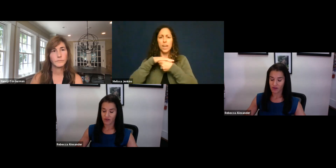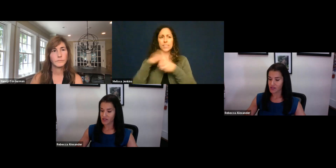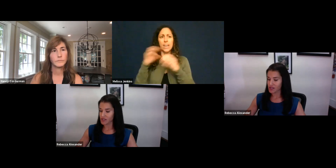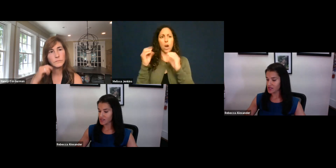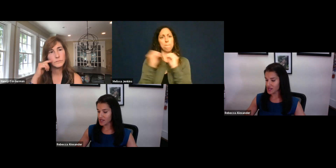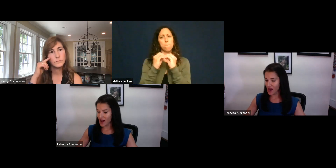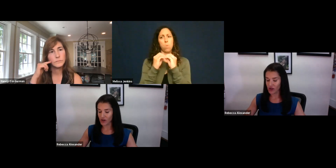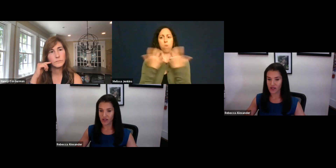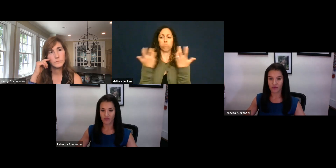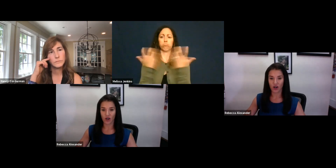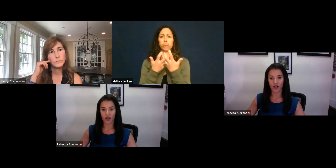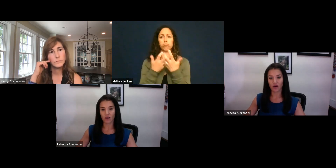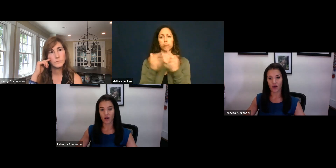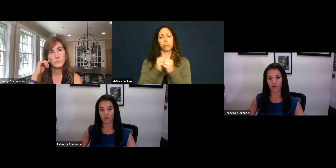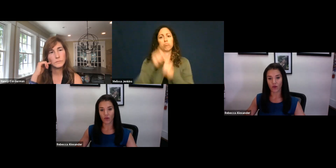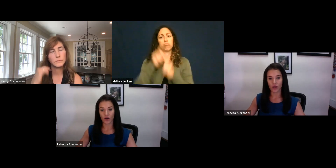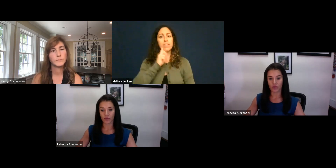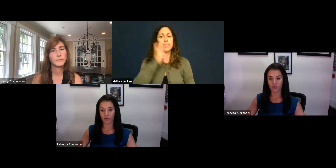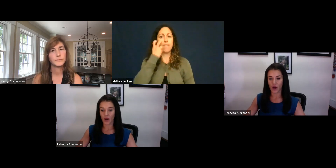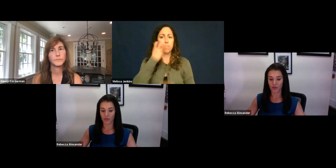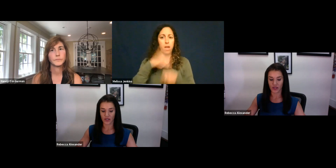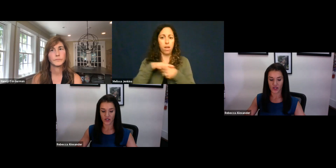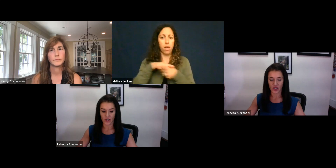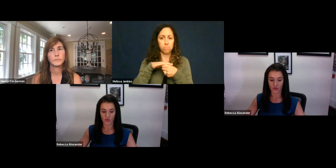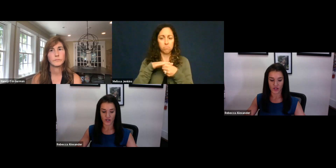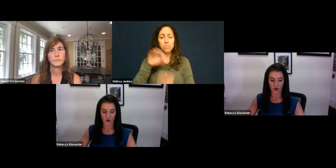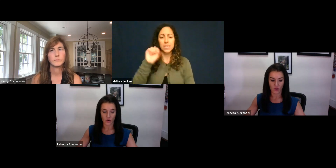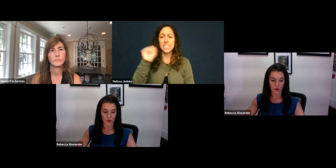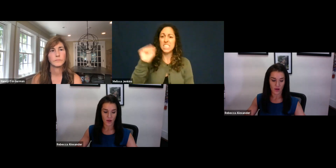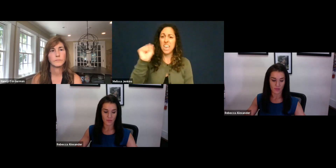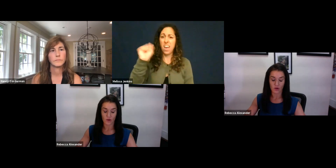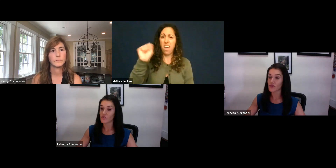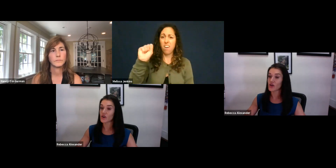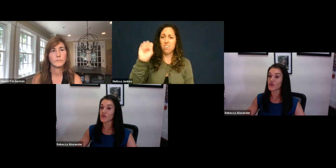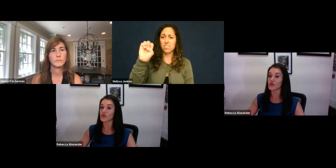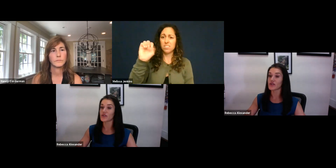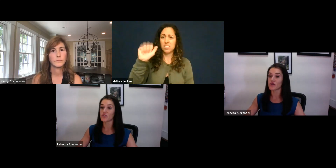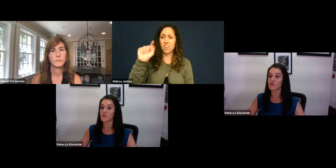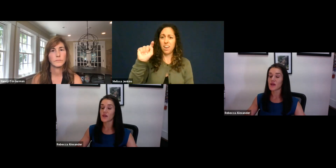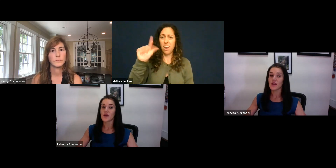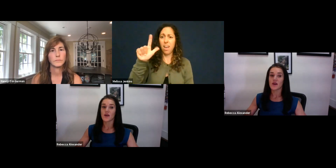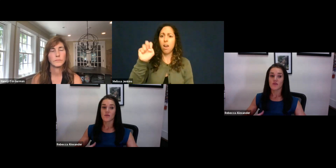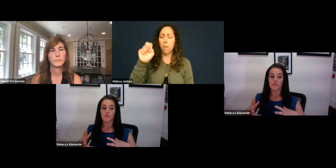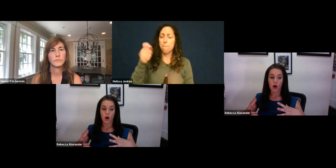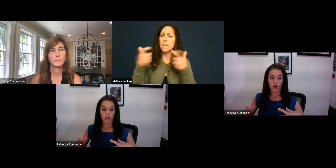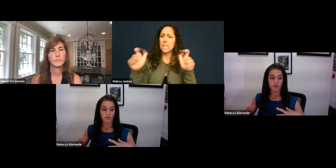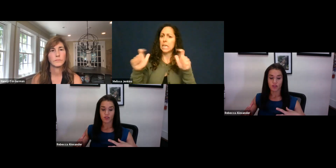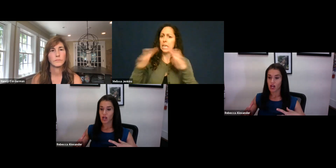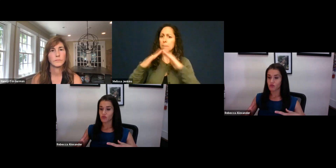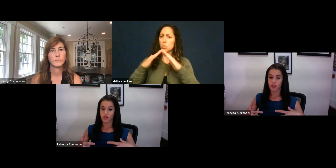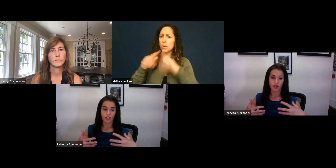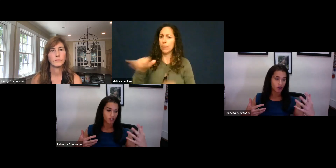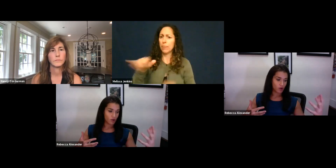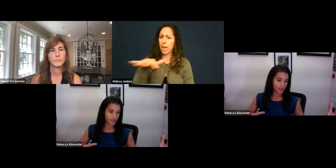Obviously Seattle has a very large population, as we know. There are different parts of the country like New York